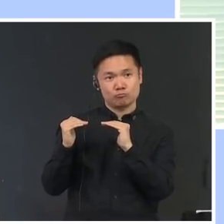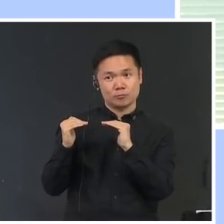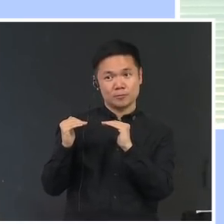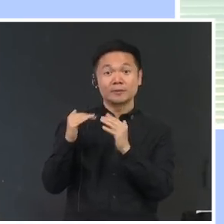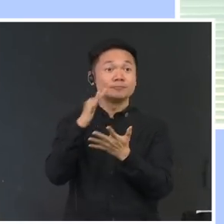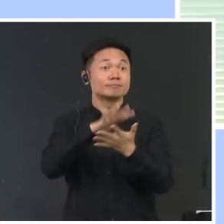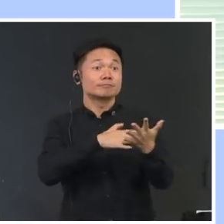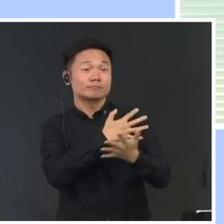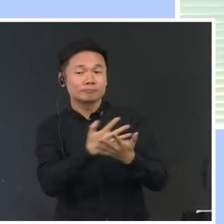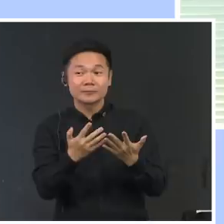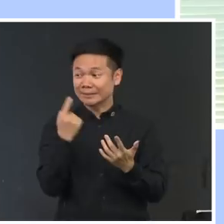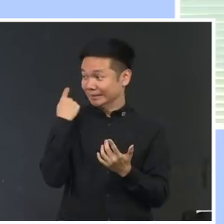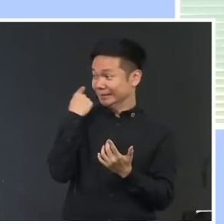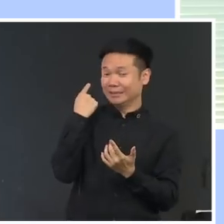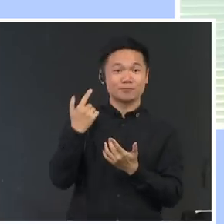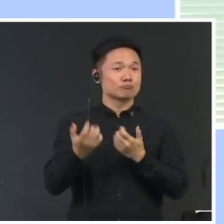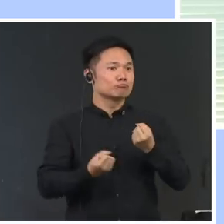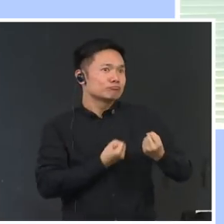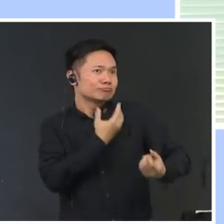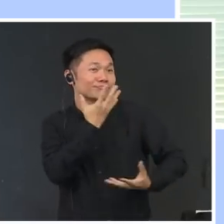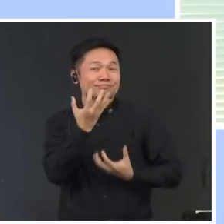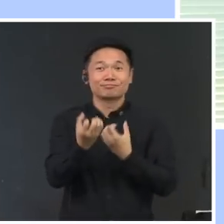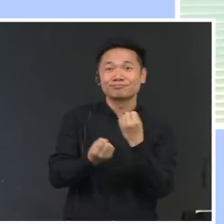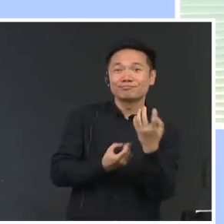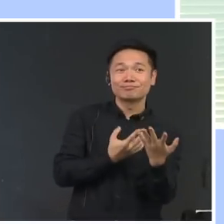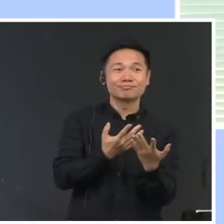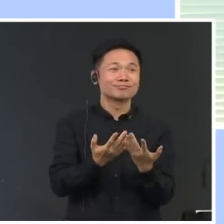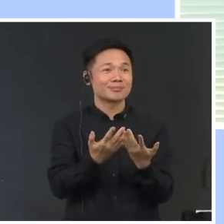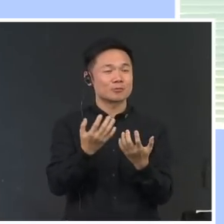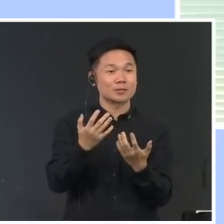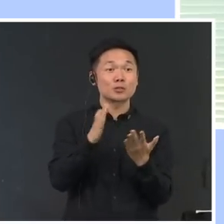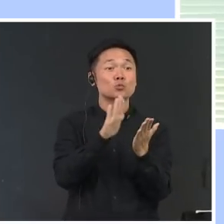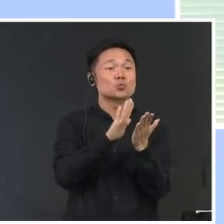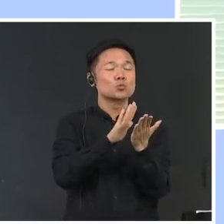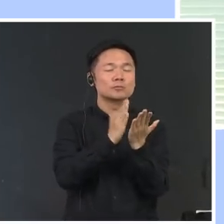is the movement that we tried to stop and I believe that's very important.